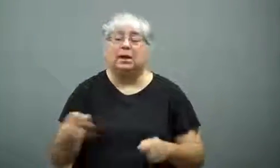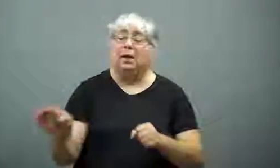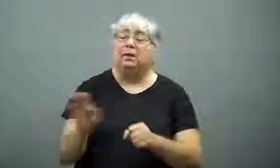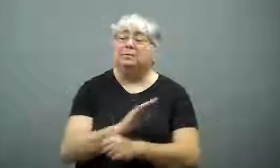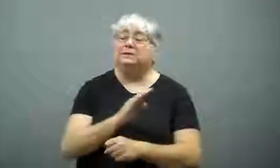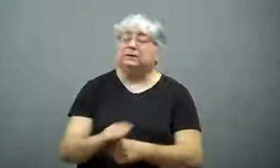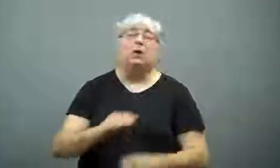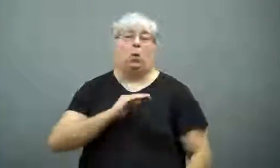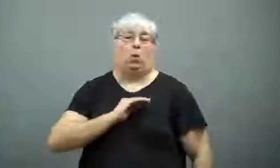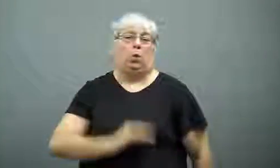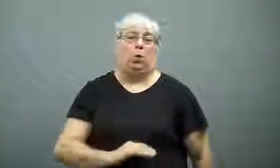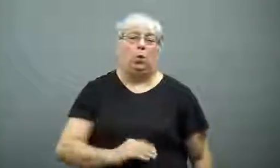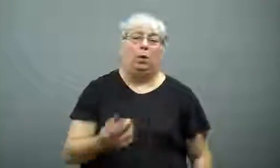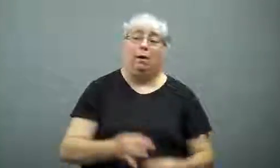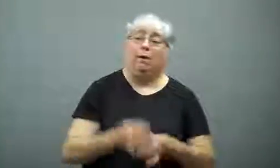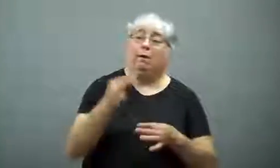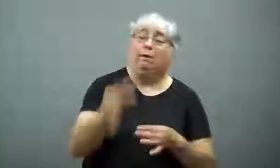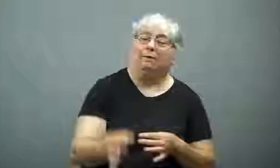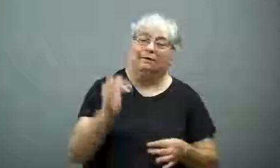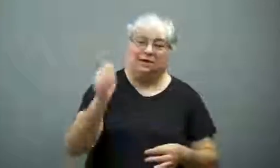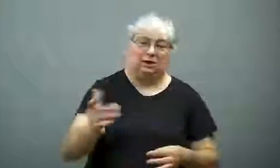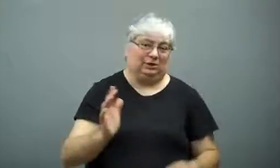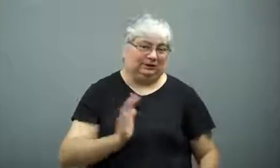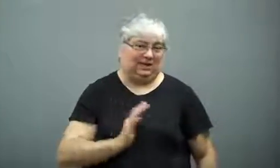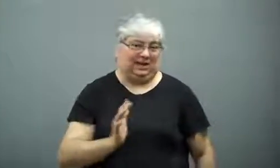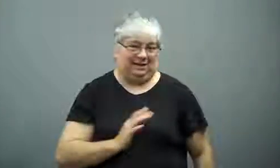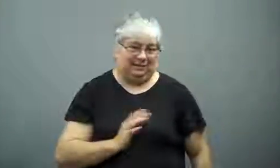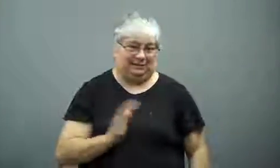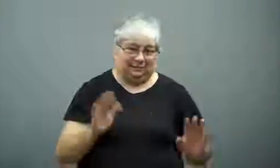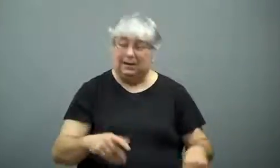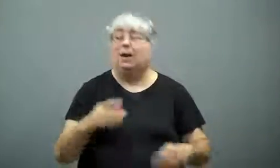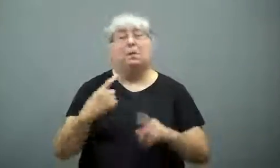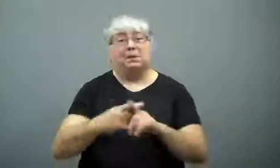Businesses were happy about the postponement.